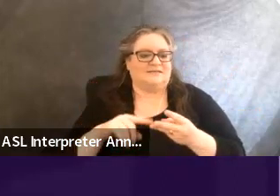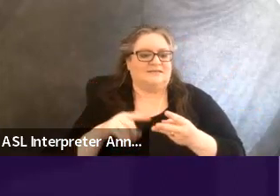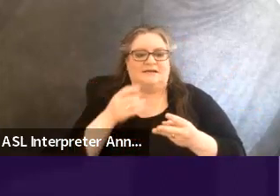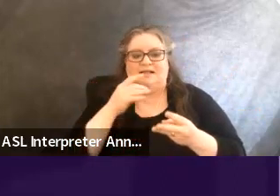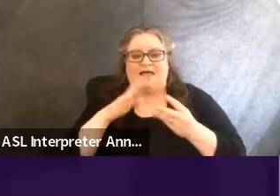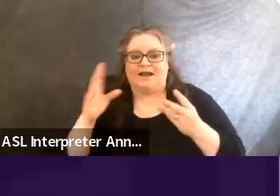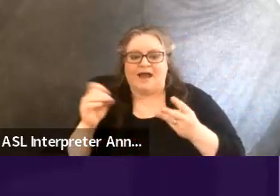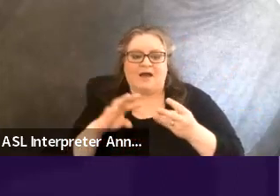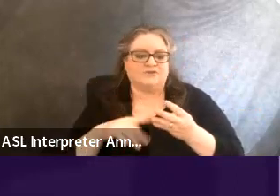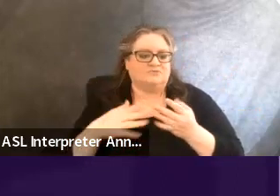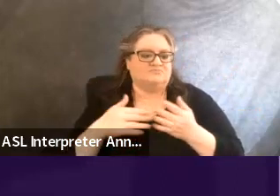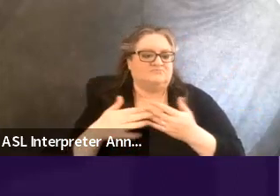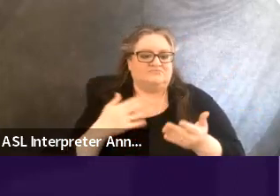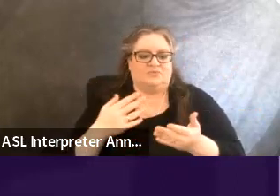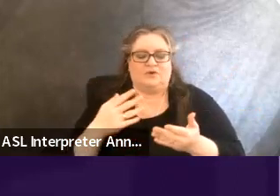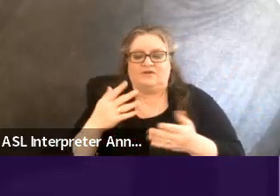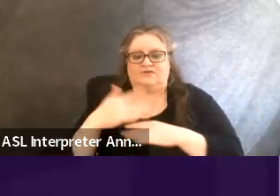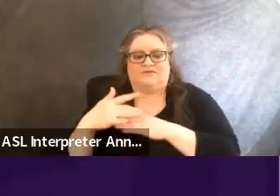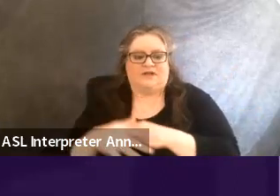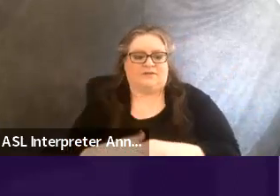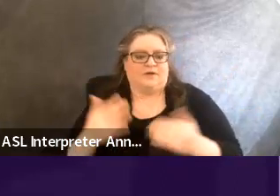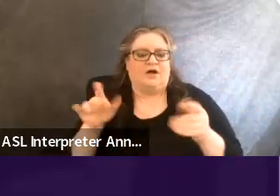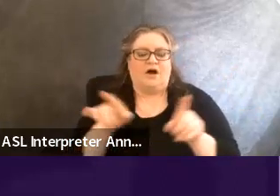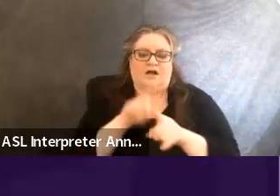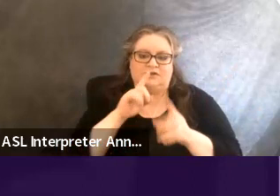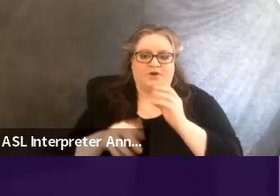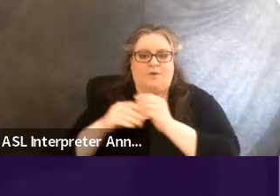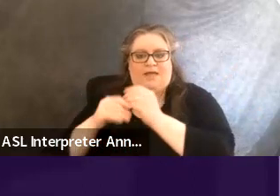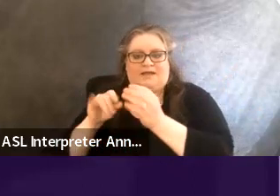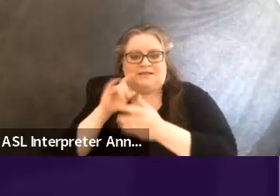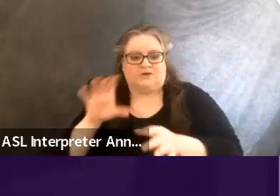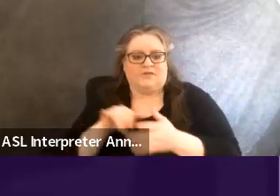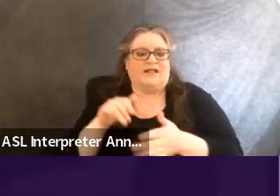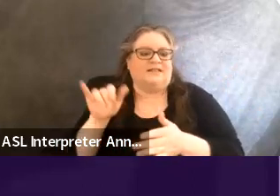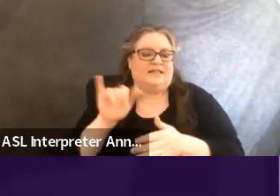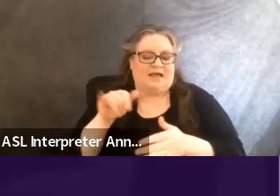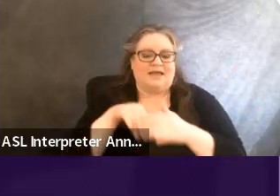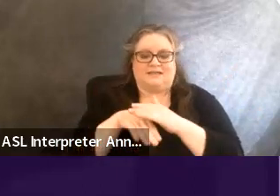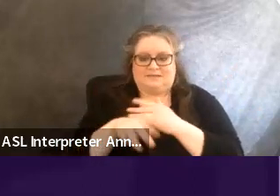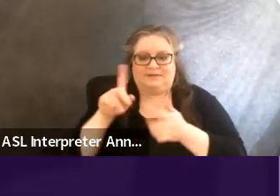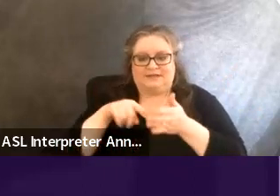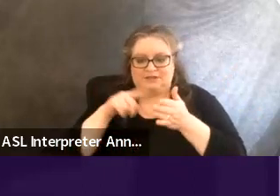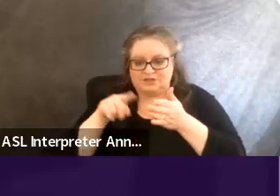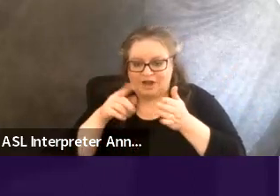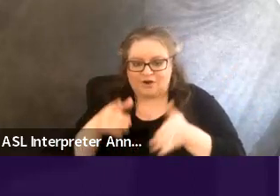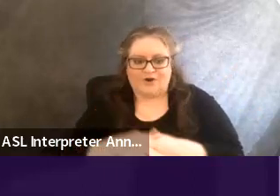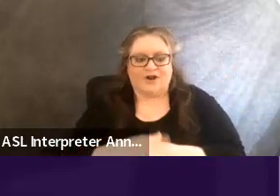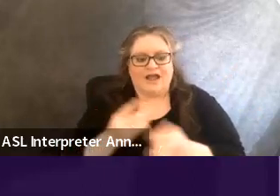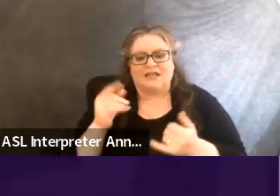There are also WordPress plugins that can do this really well, like Accessibility Checker, and these tools are really helpful